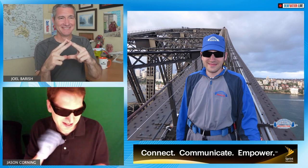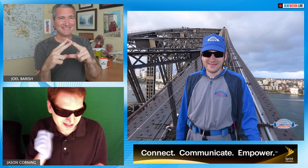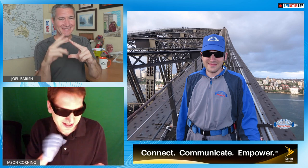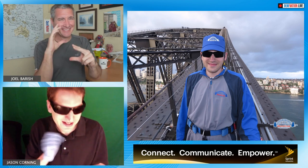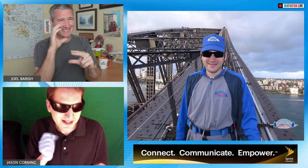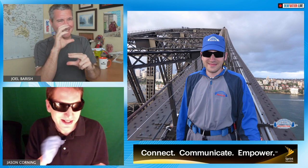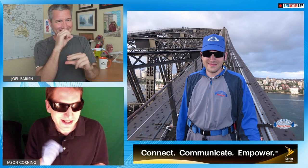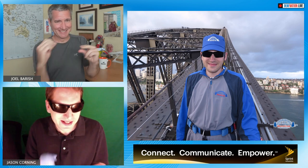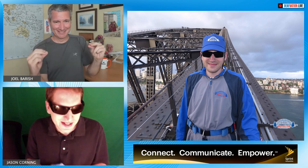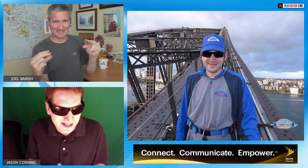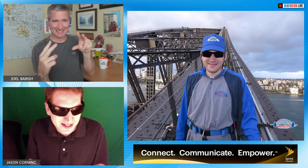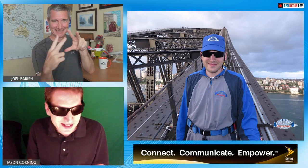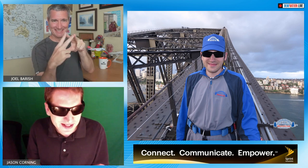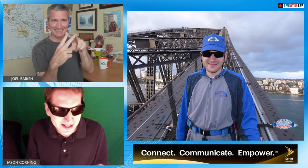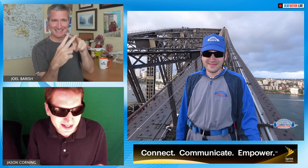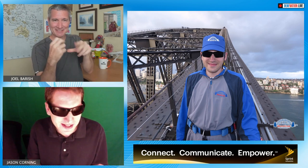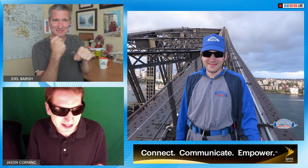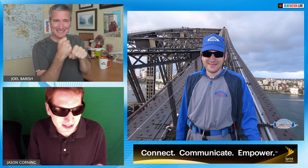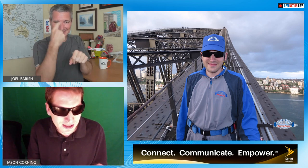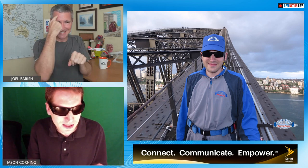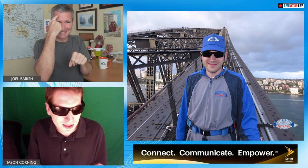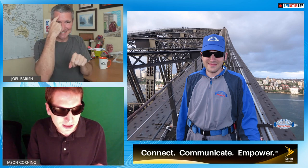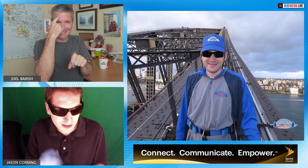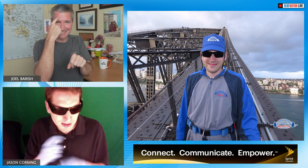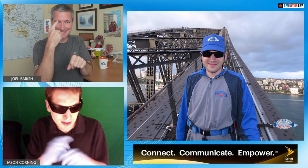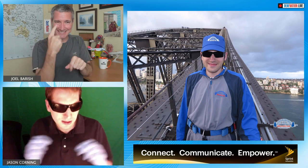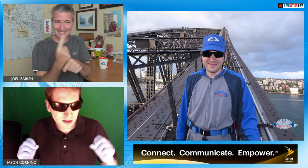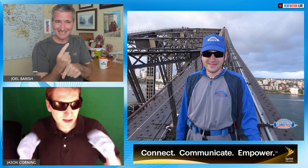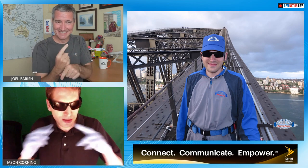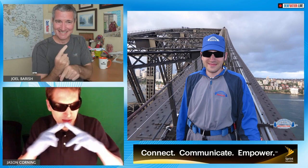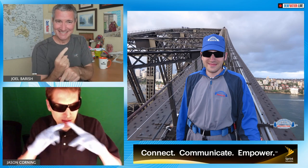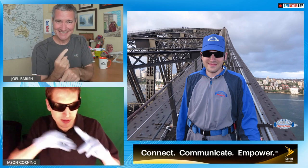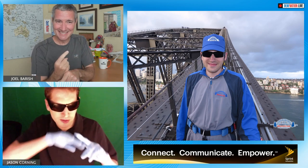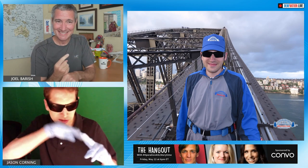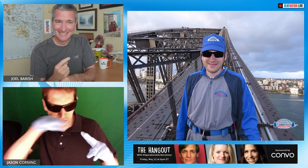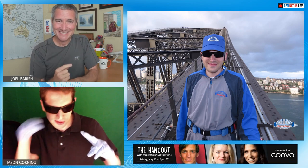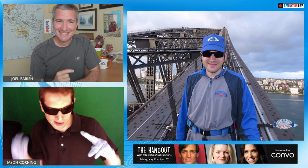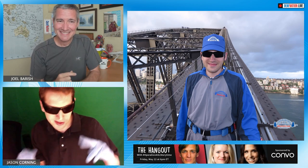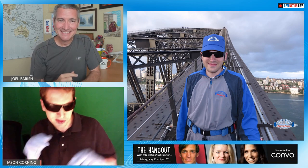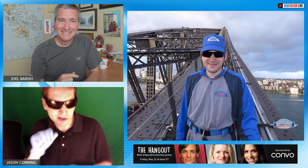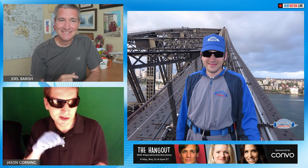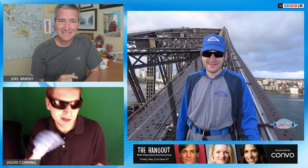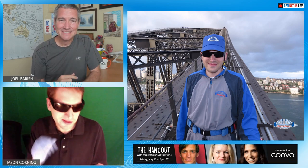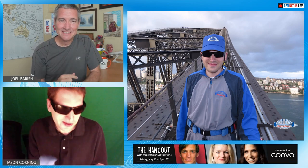This is the sign for Sydney, make sense Due to the shape of the bridge